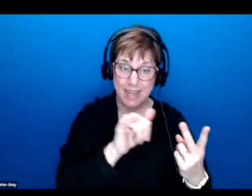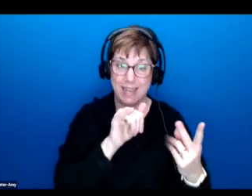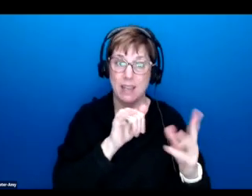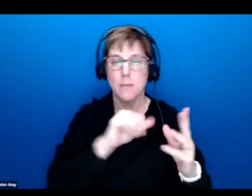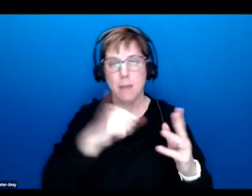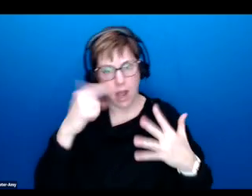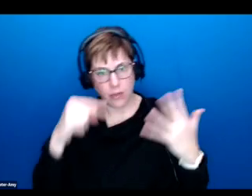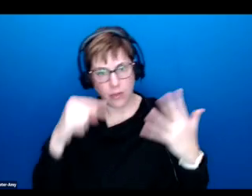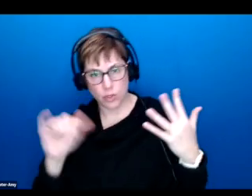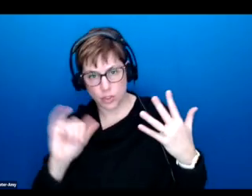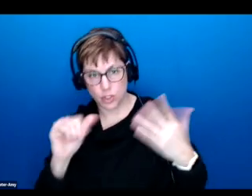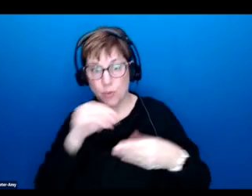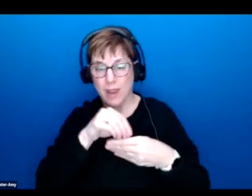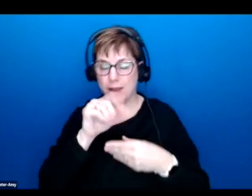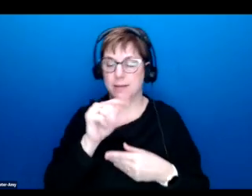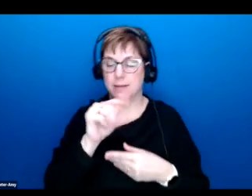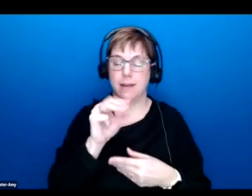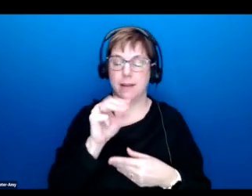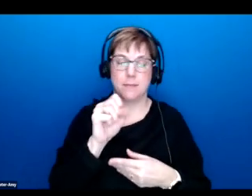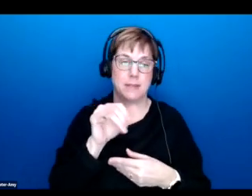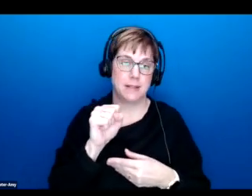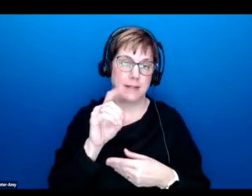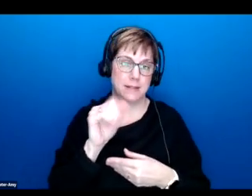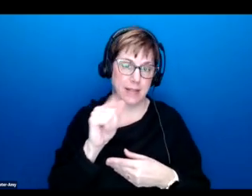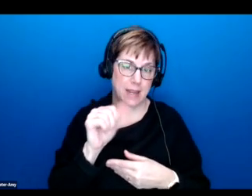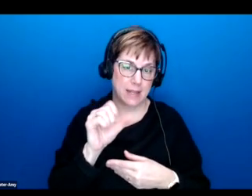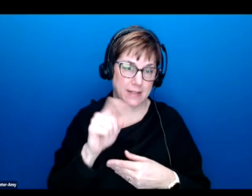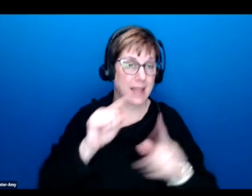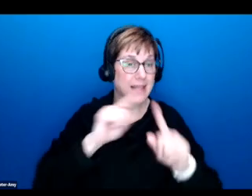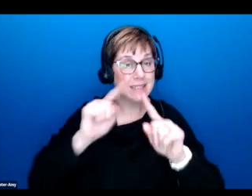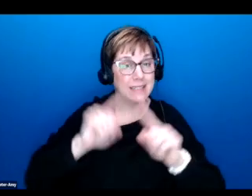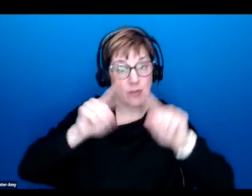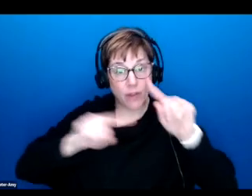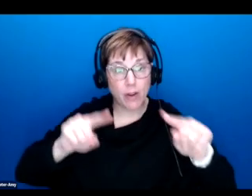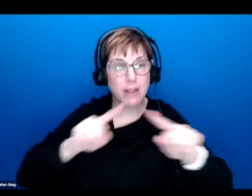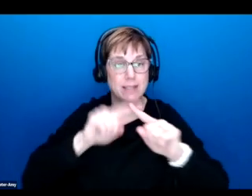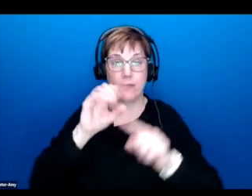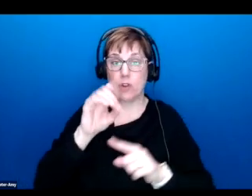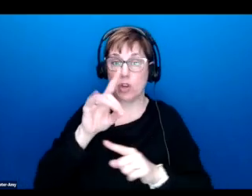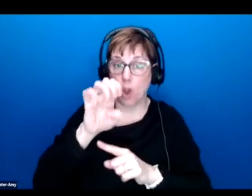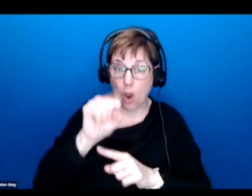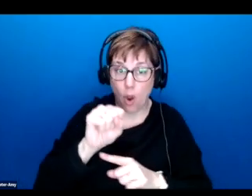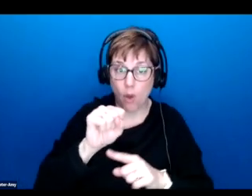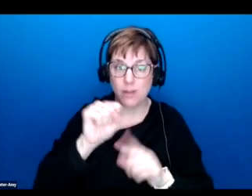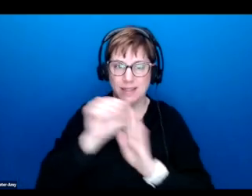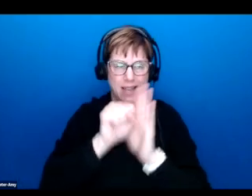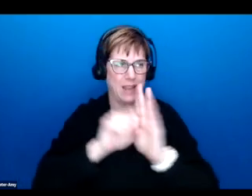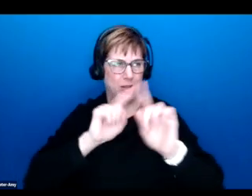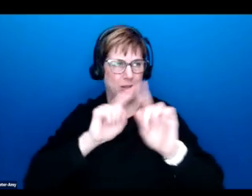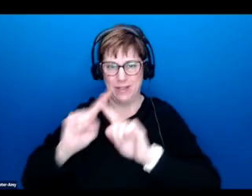So there's variations there. There's different codes that are used by states, which impacts the overall quality of